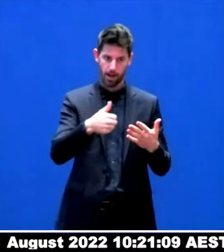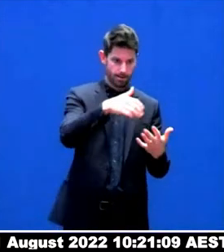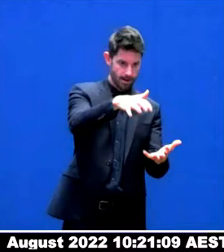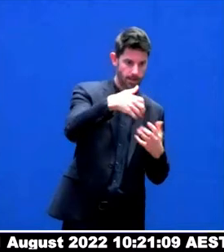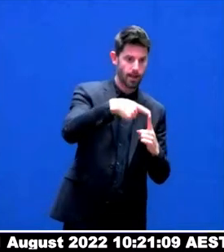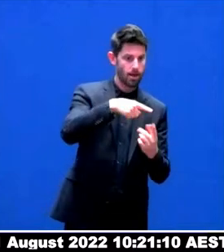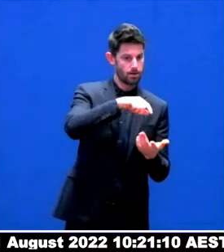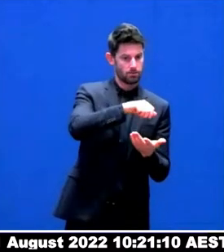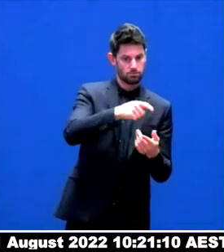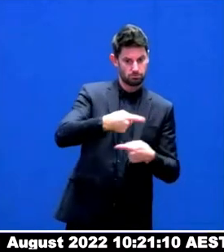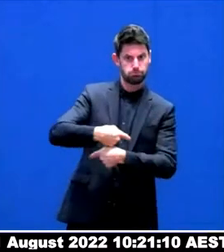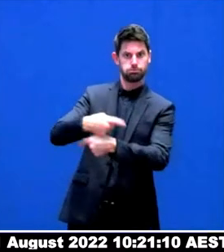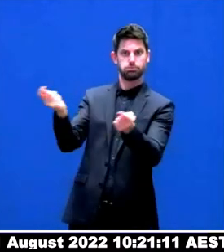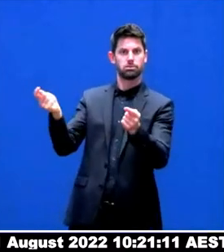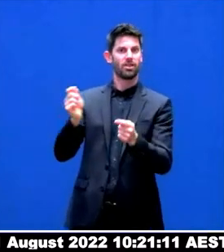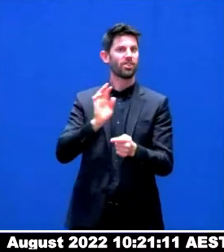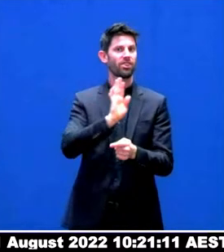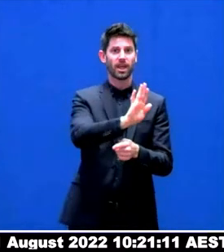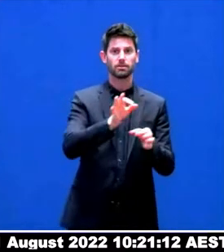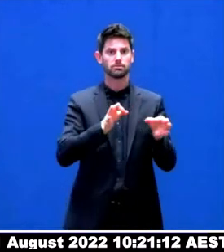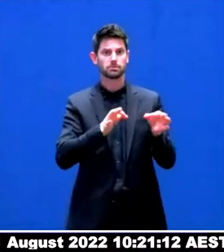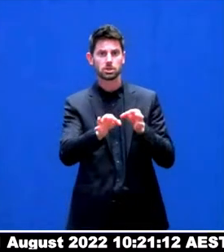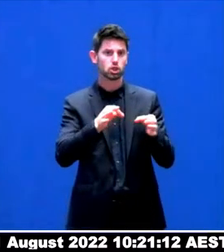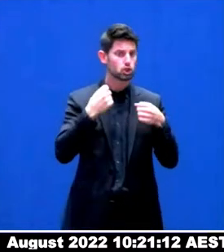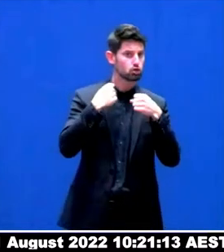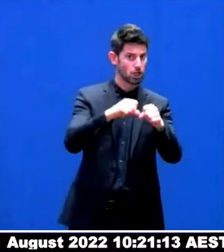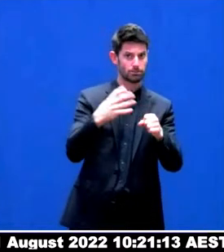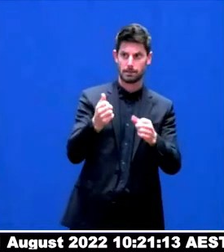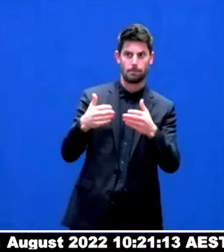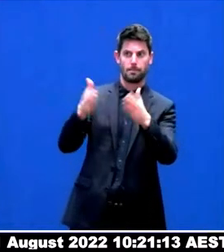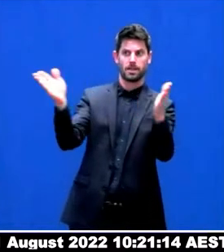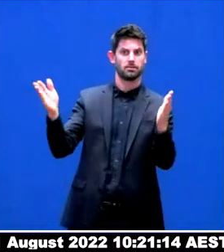homelessness strategies, and some other requirements in terms of performance